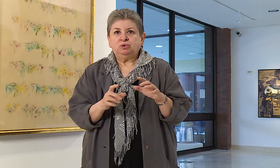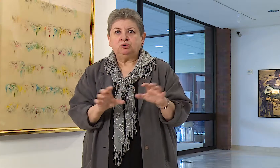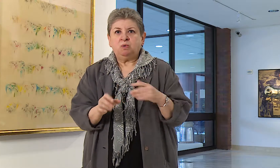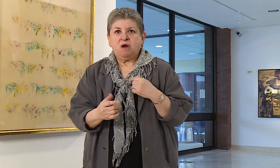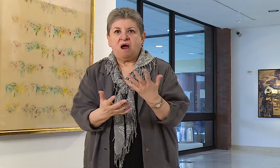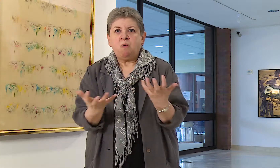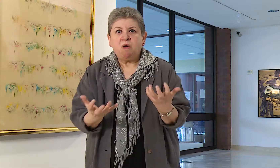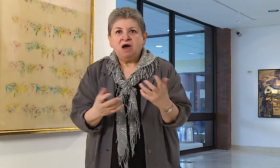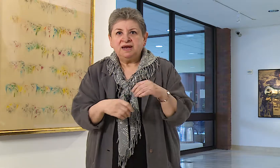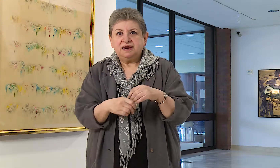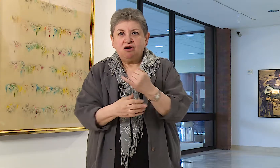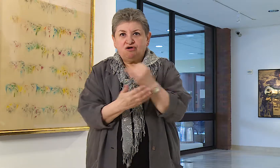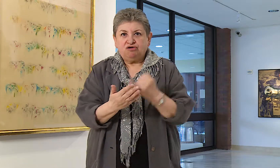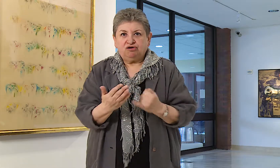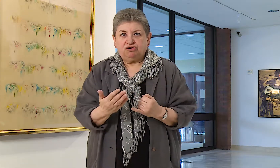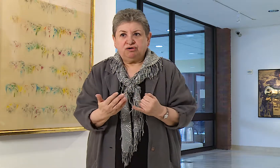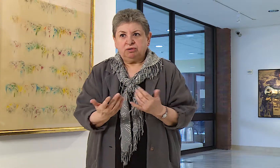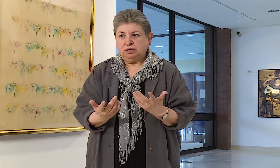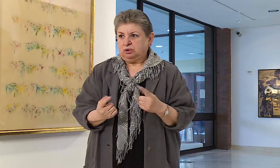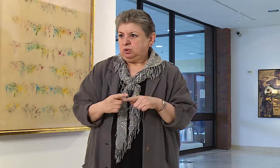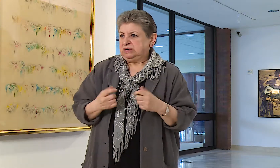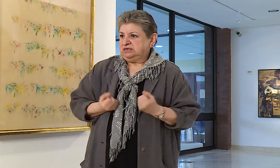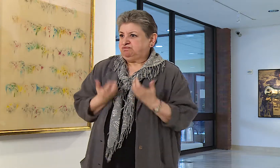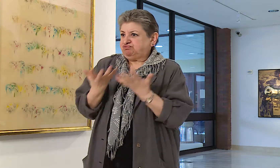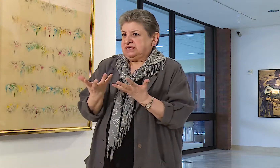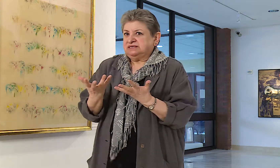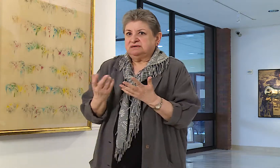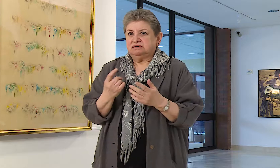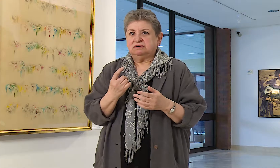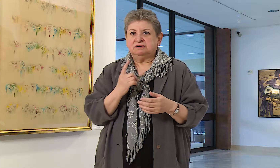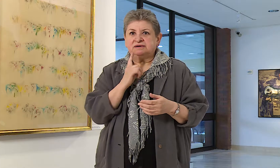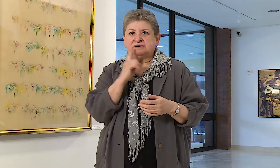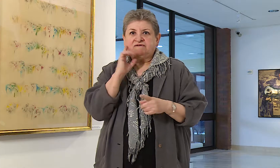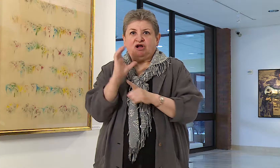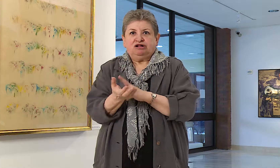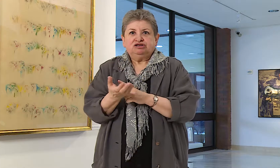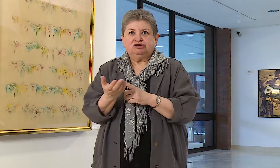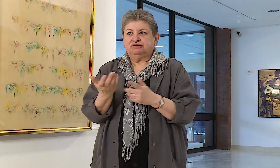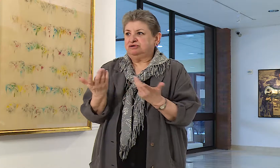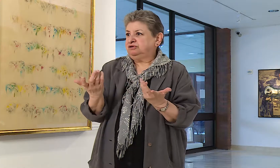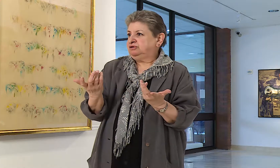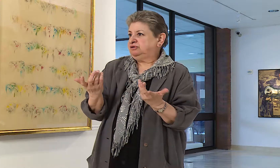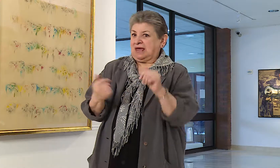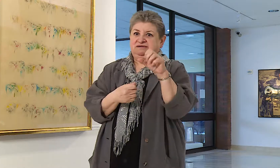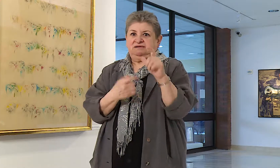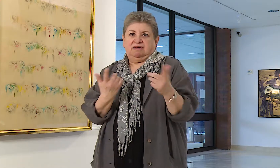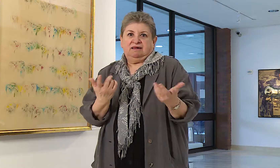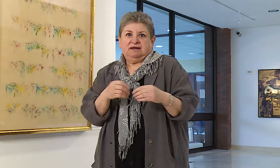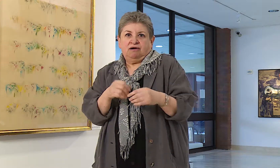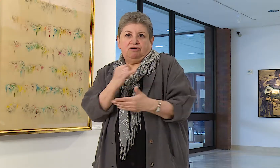and it gave me the freedom to do what I wanted in my art-- to express Deaf culture,